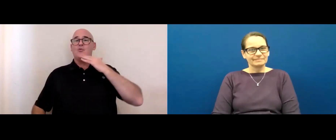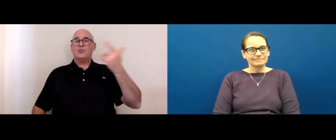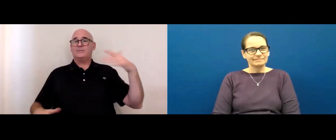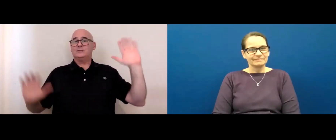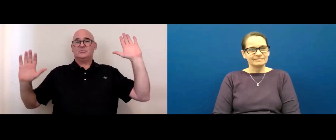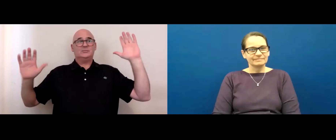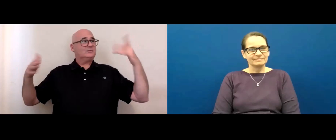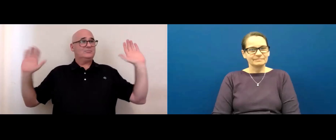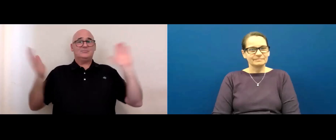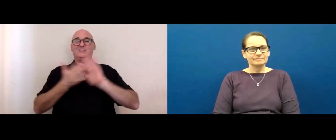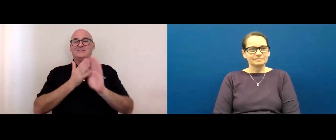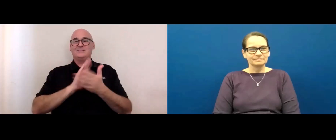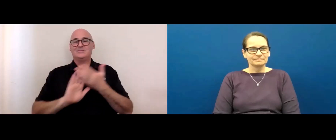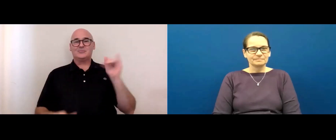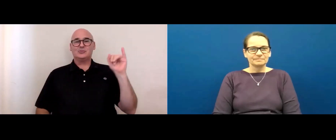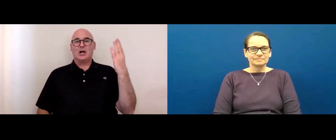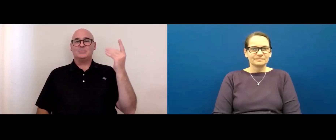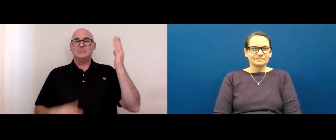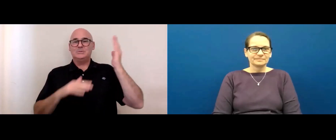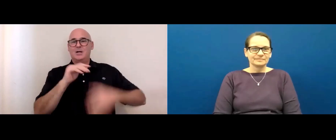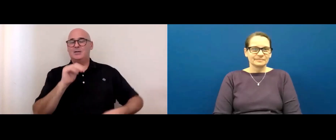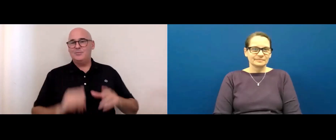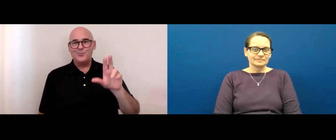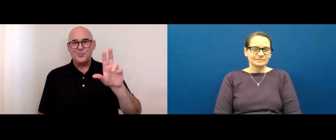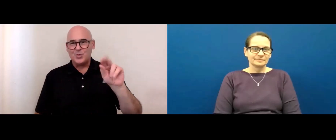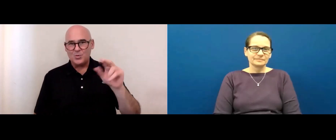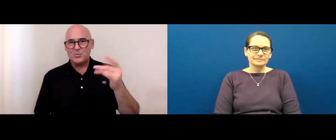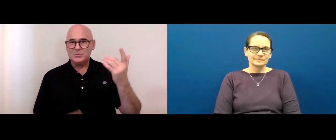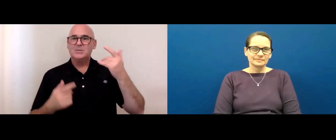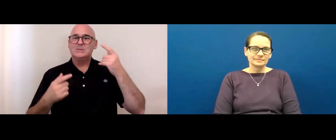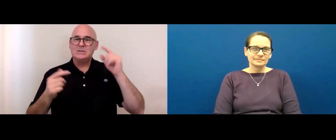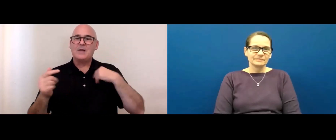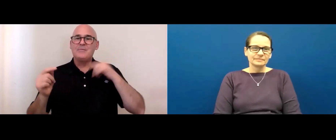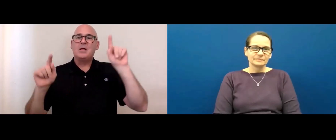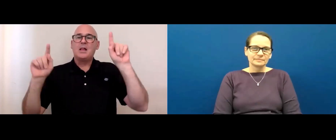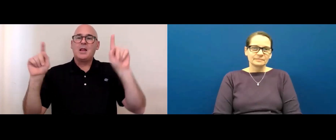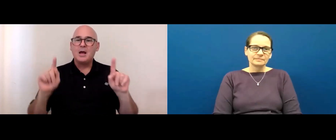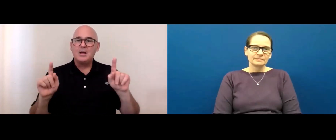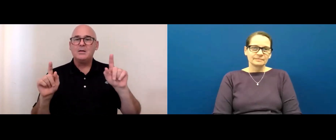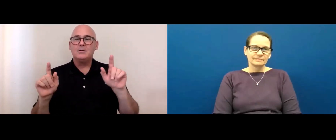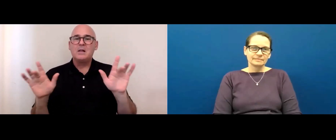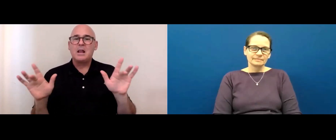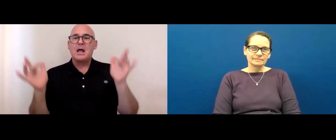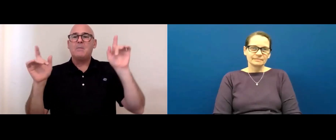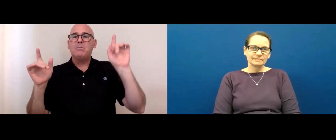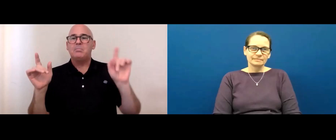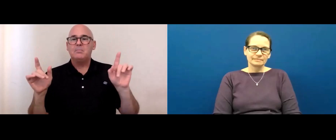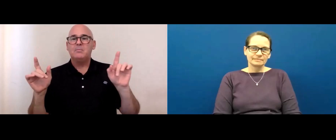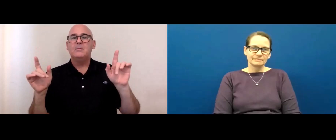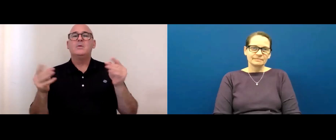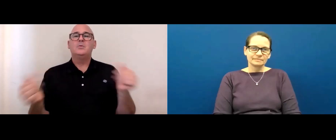it's not all good it's not all sunshine the job is not done there is occasional thunder and lightning